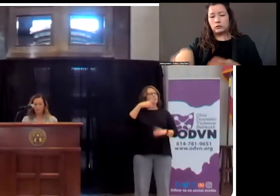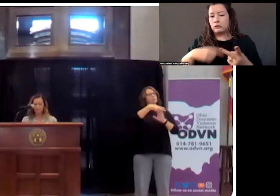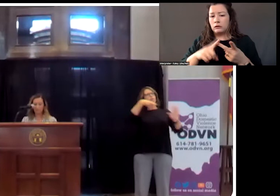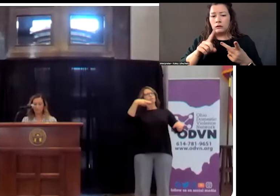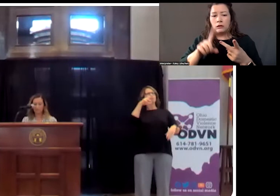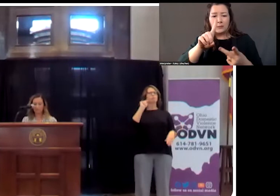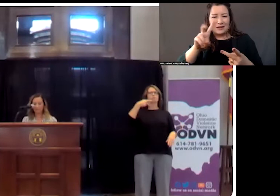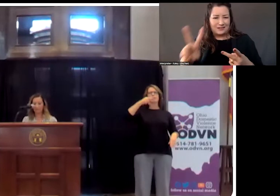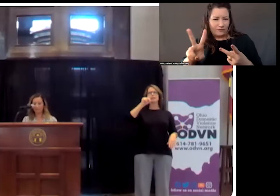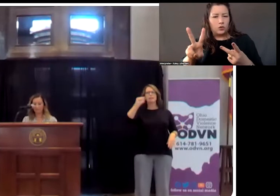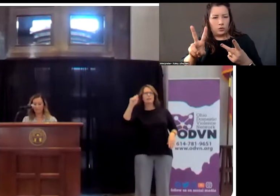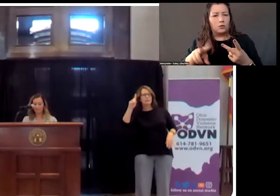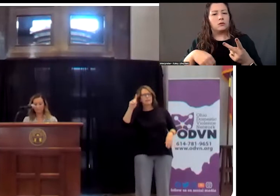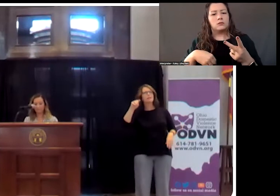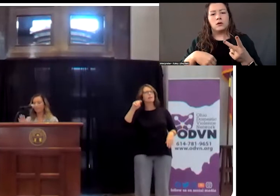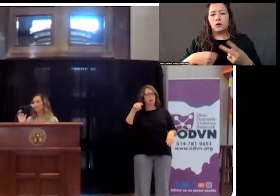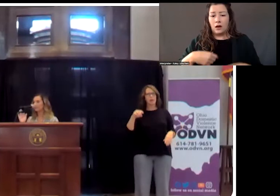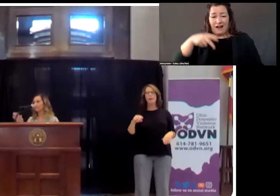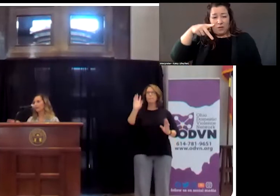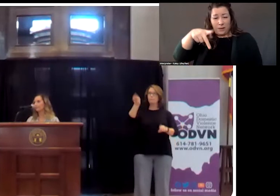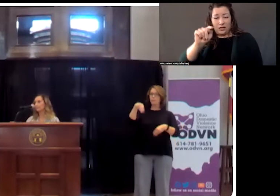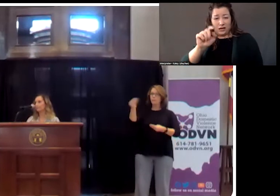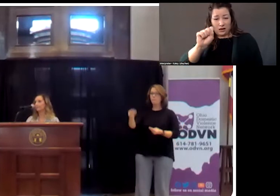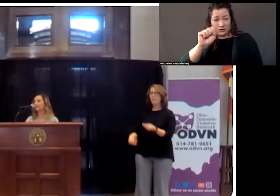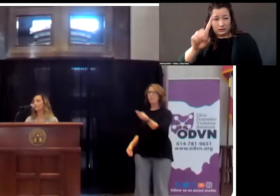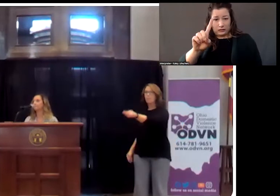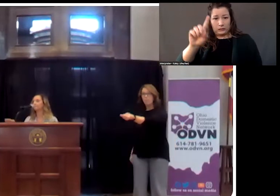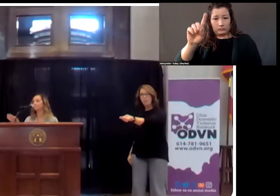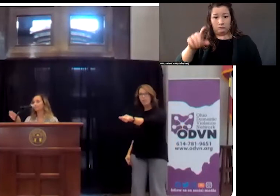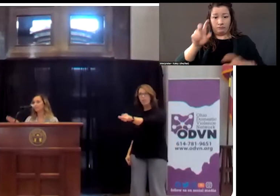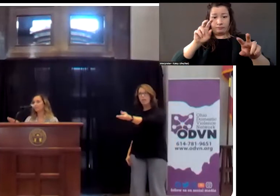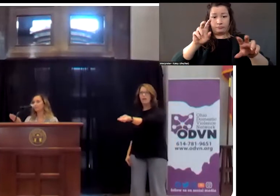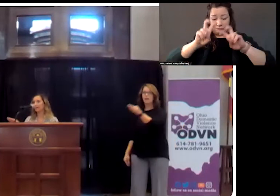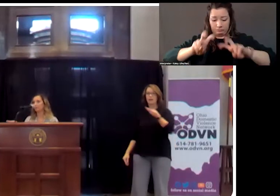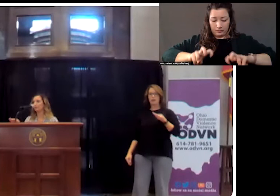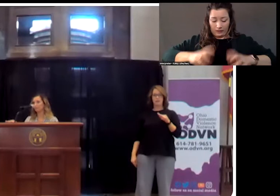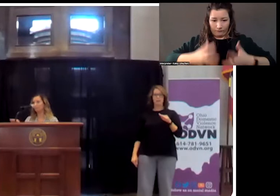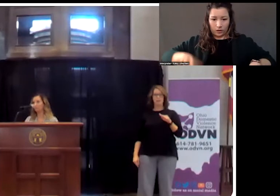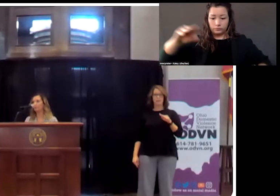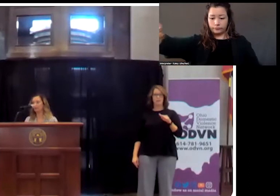She received the exam and slid it back to me and said, This is not going to change my mind.